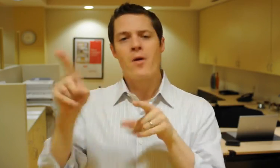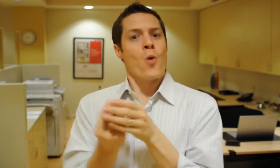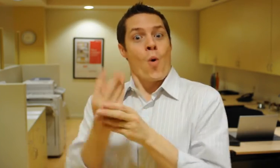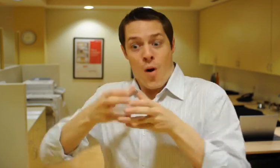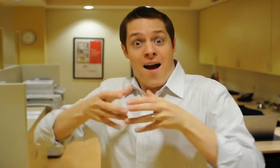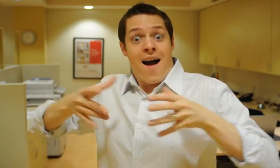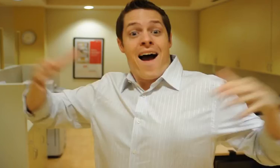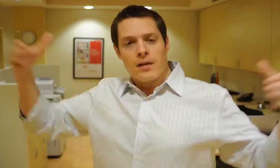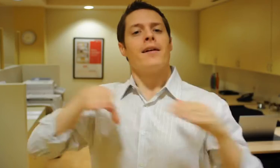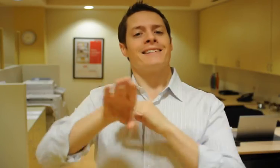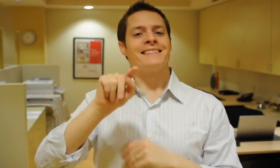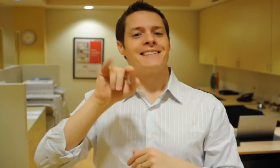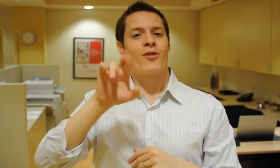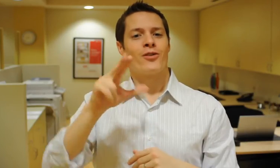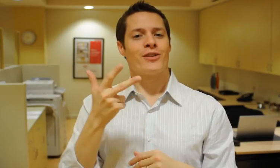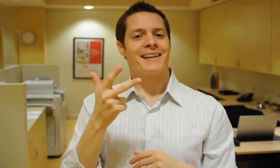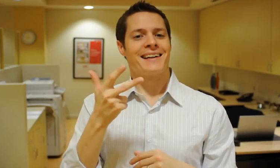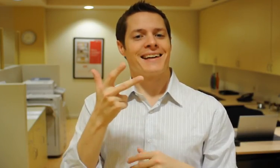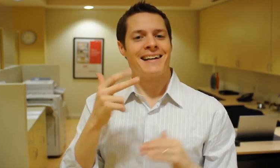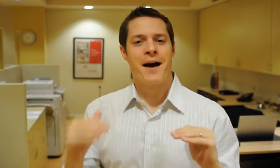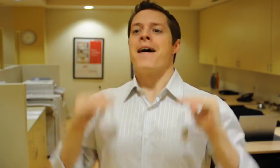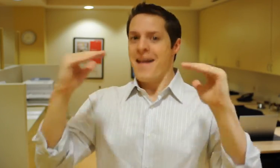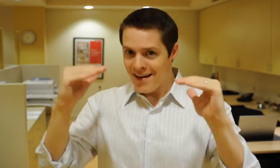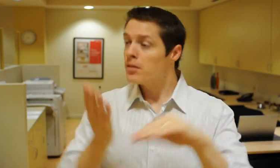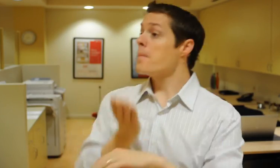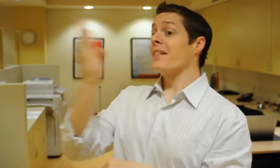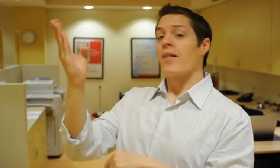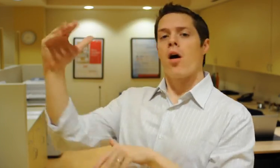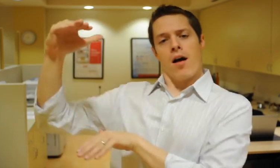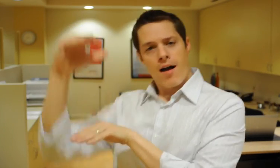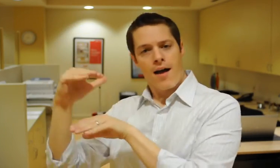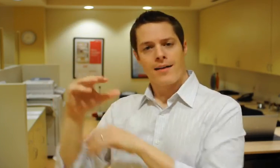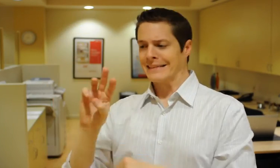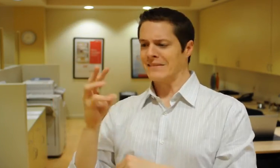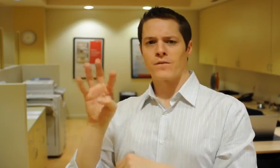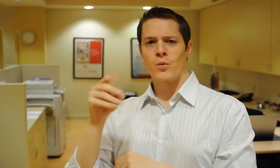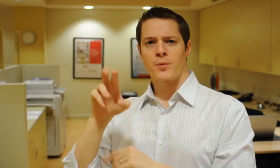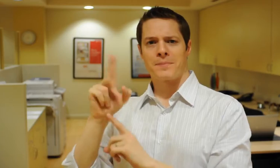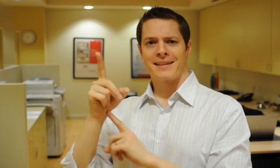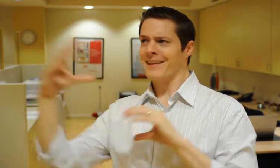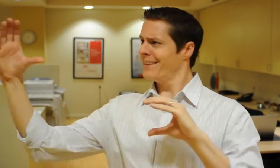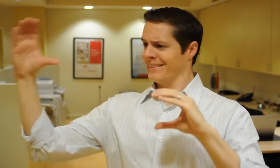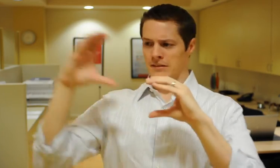Companies that are even bigger enter into Tier Three. Their reimbursement rate is even lower.